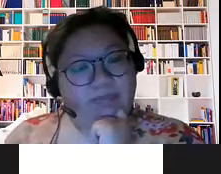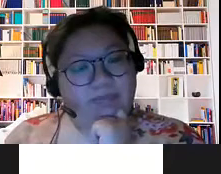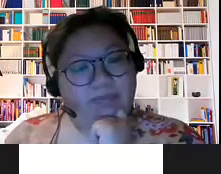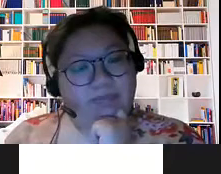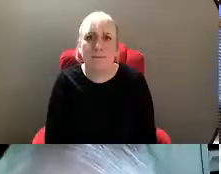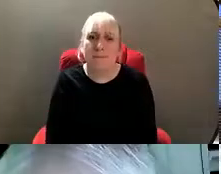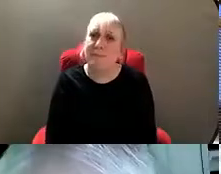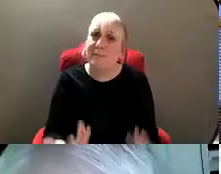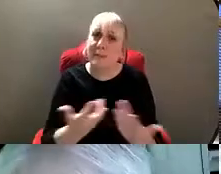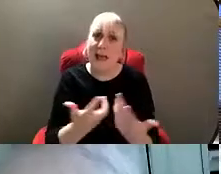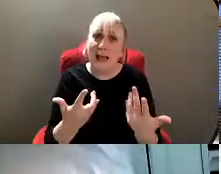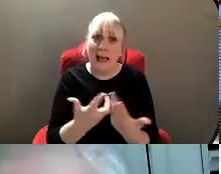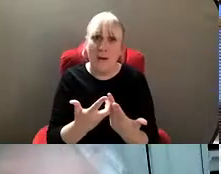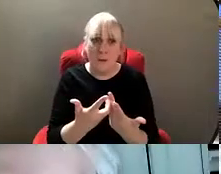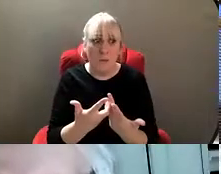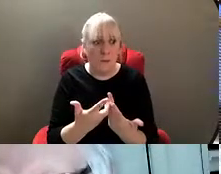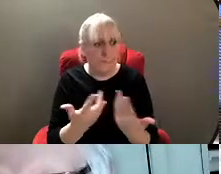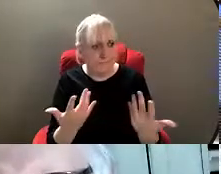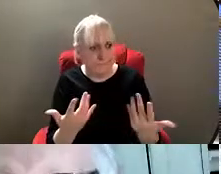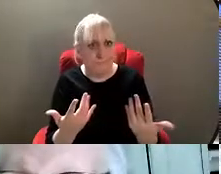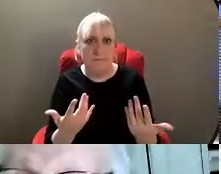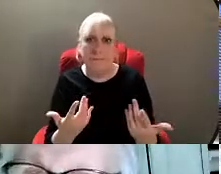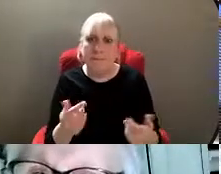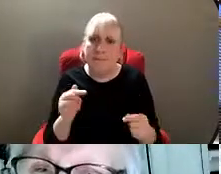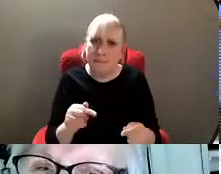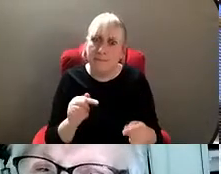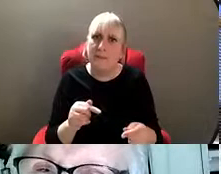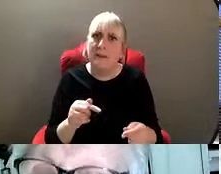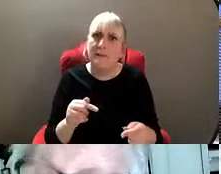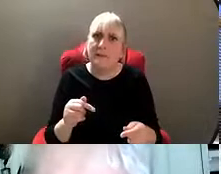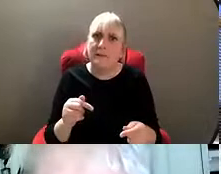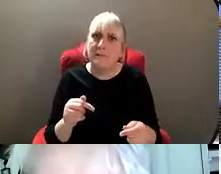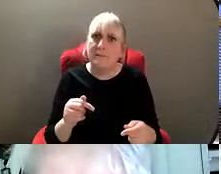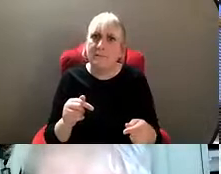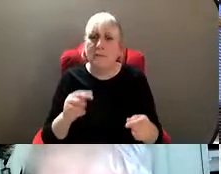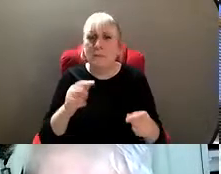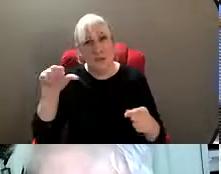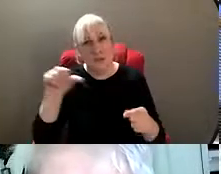climate all this are it should encompass a lot of aspects of our lives you know it's not just